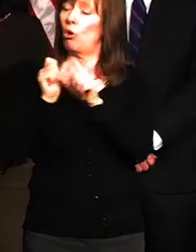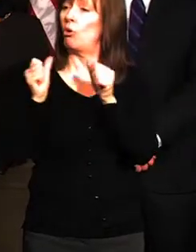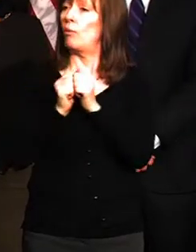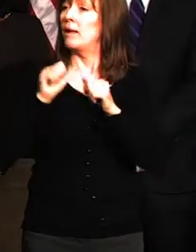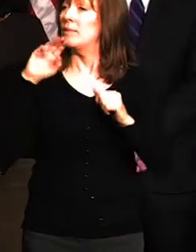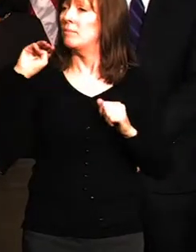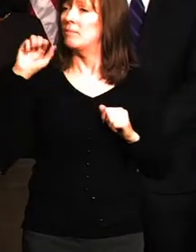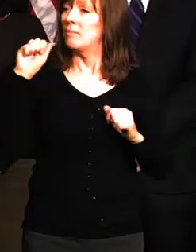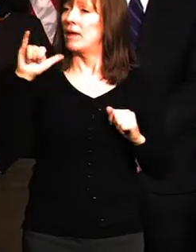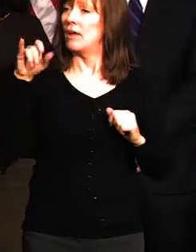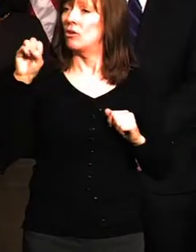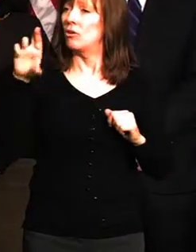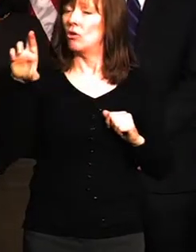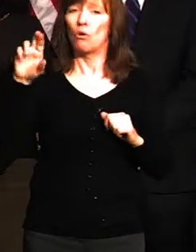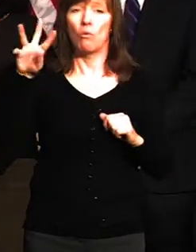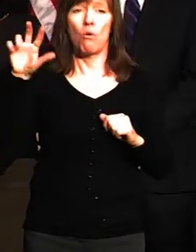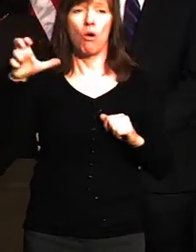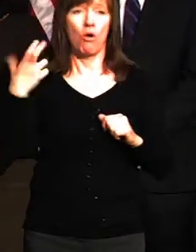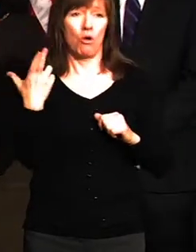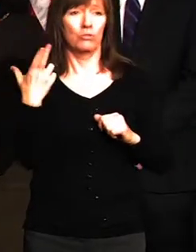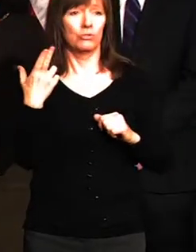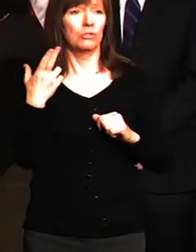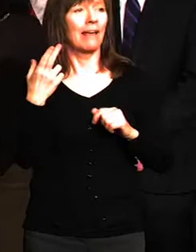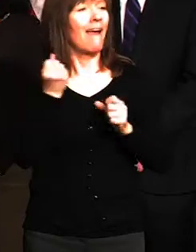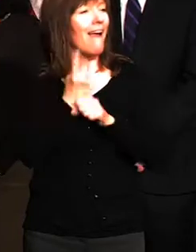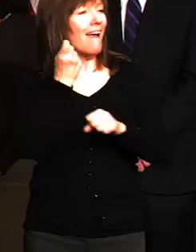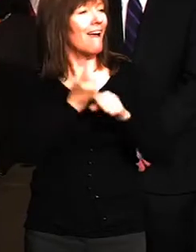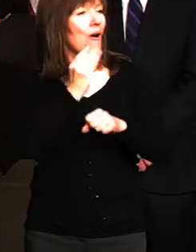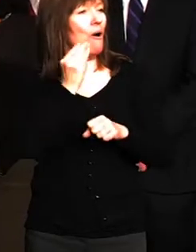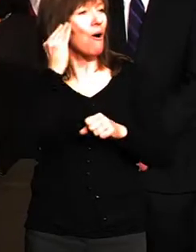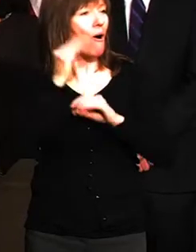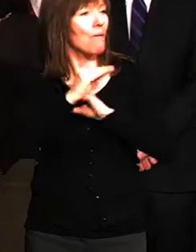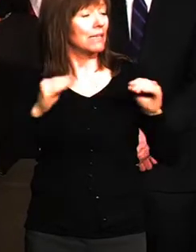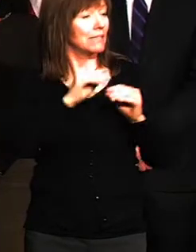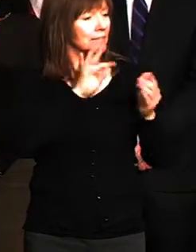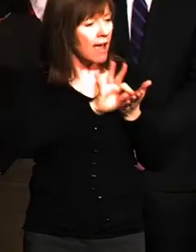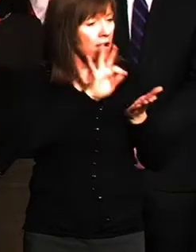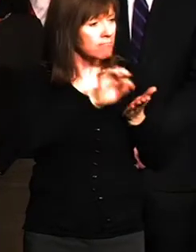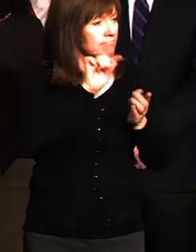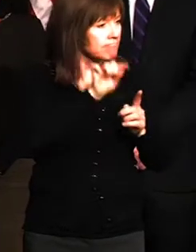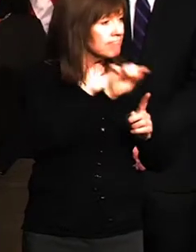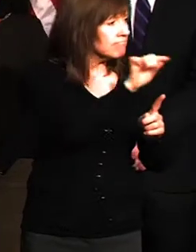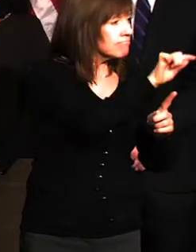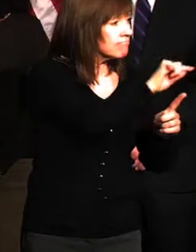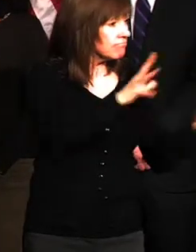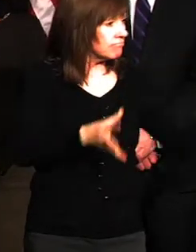count. As the Governor has stated, Massachusetts has experienced a sky rocketing increase in